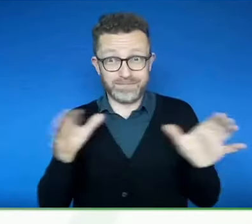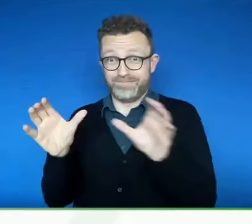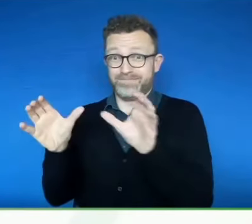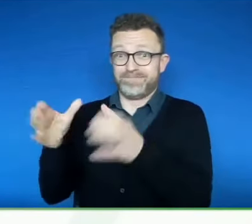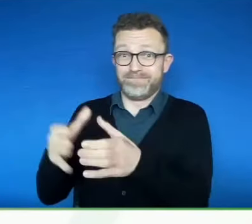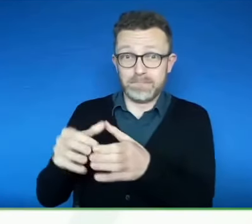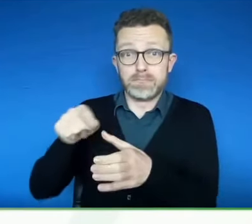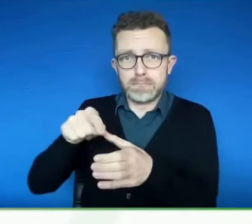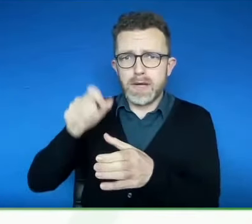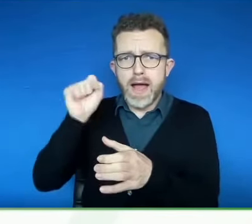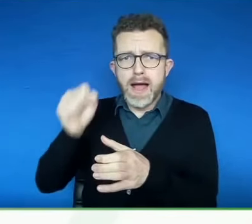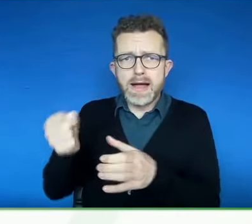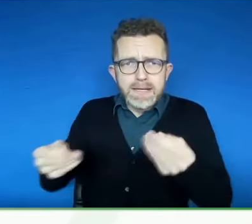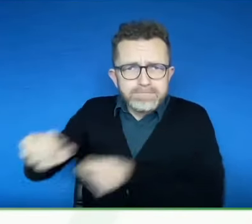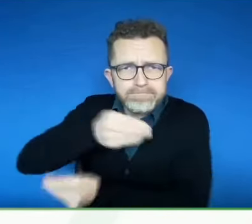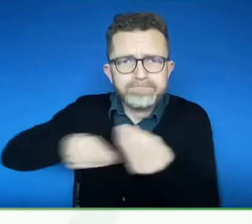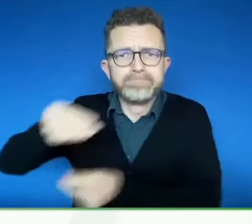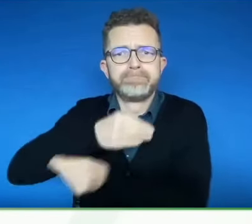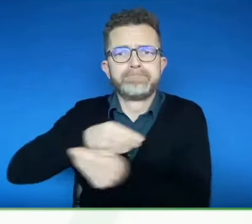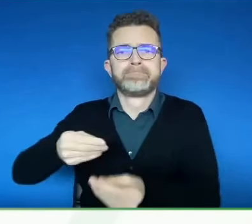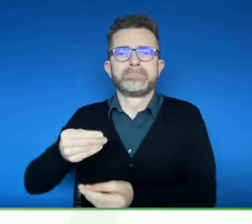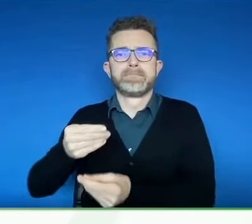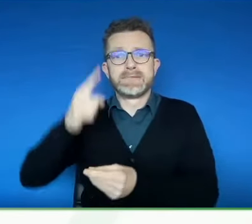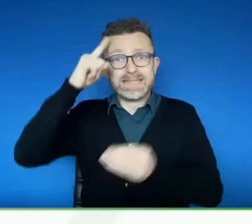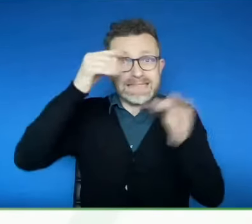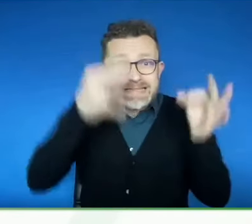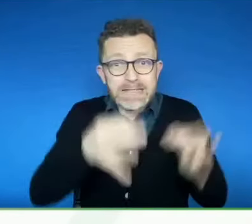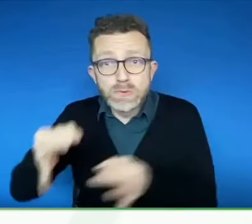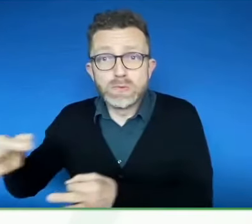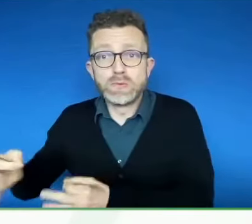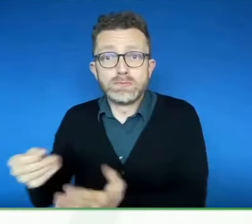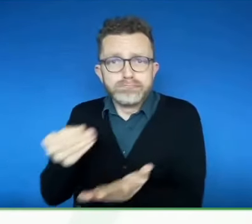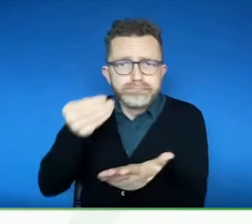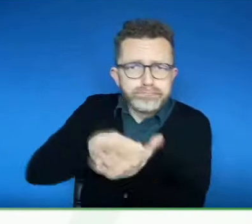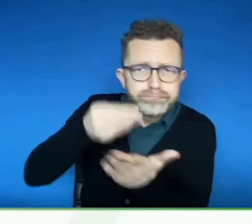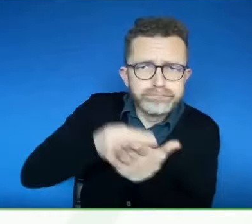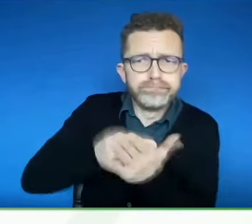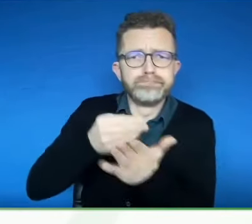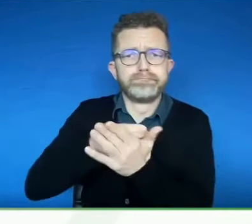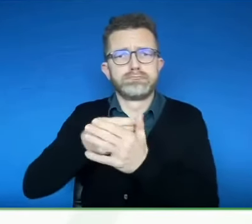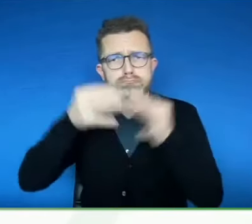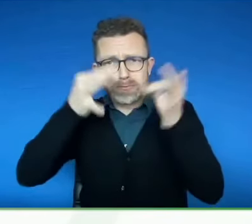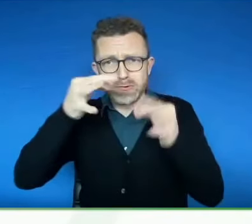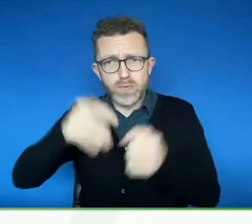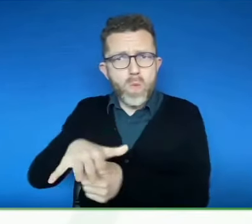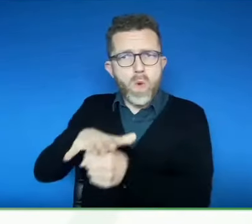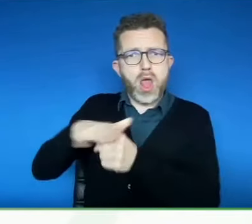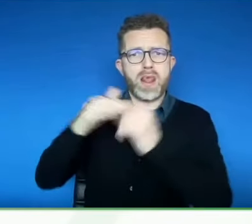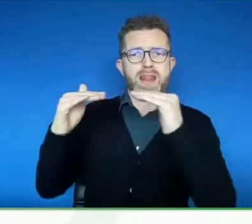improve, but ultimately, we want to see change and people want to see change, otherwise they are going to give up.